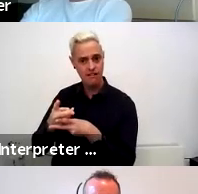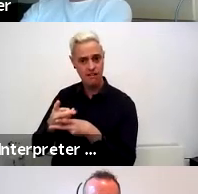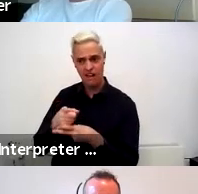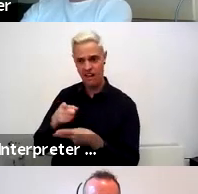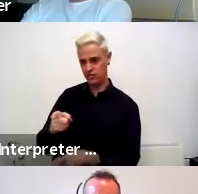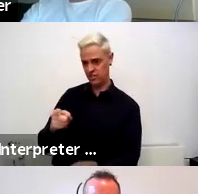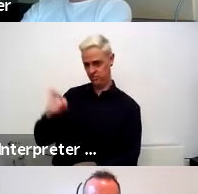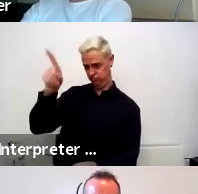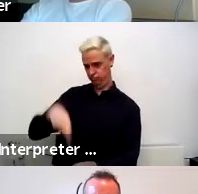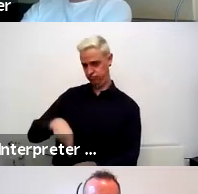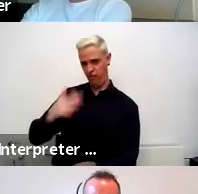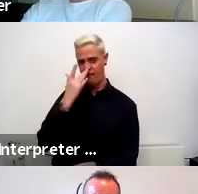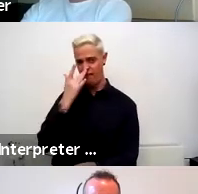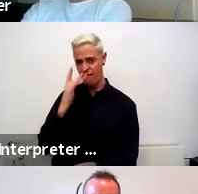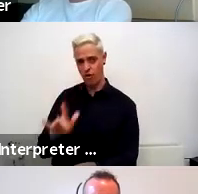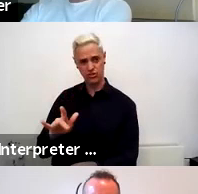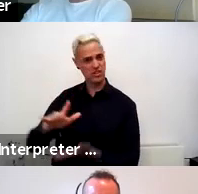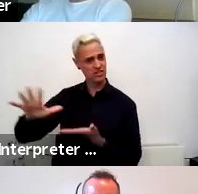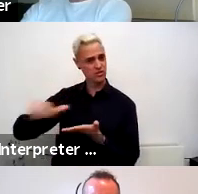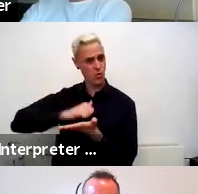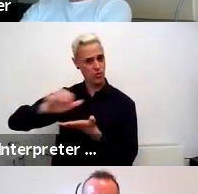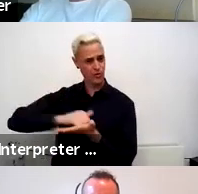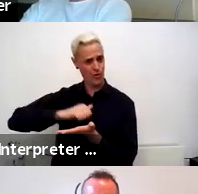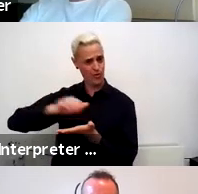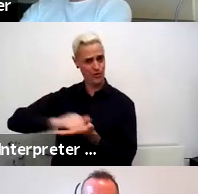And he was just an absolute charlatan rip the state of.